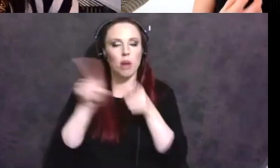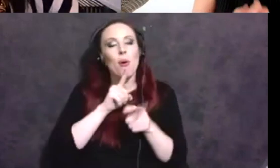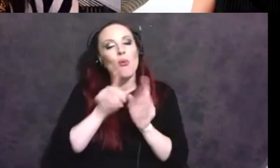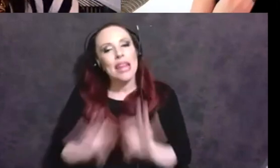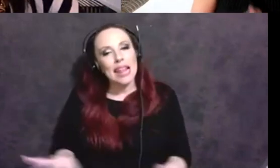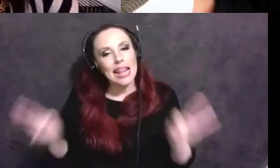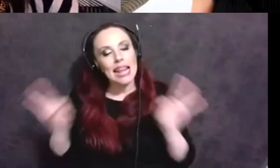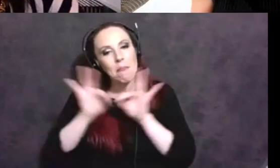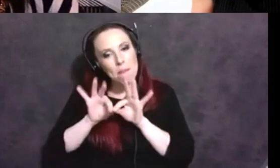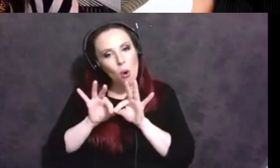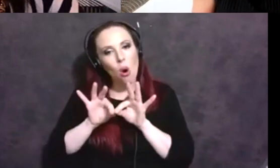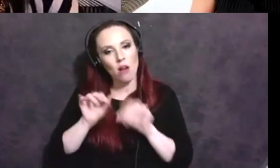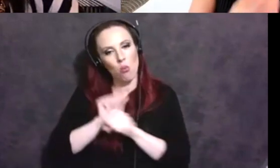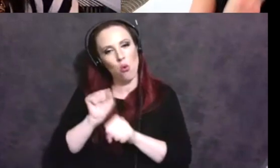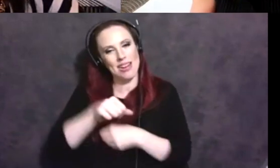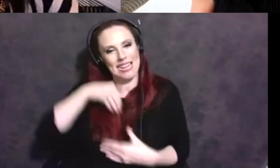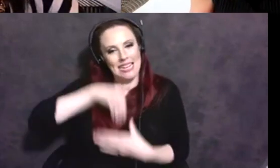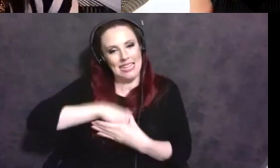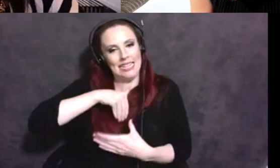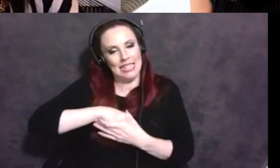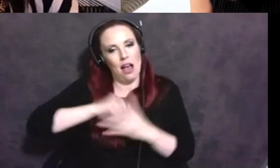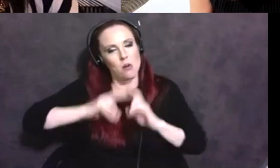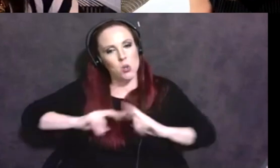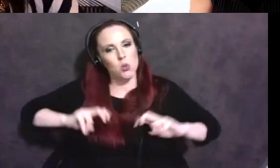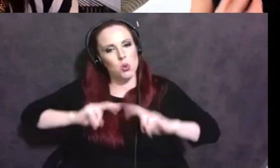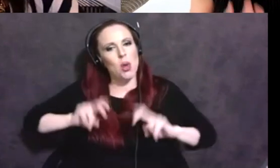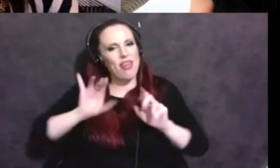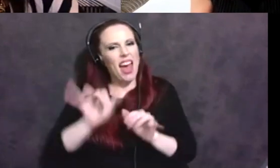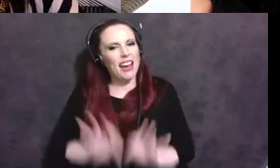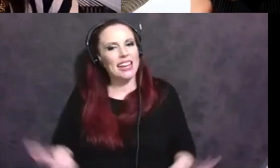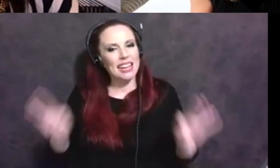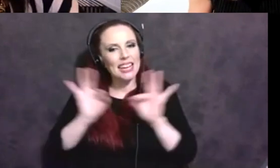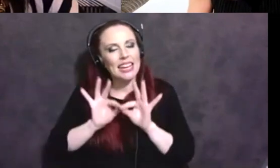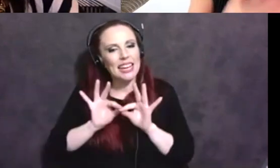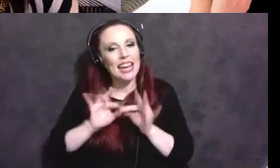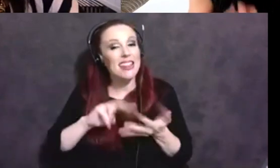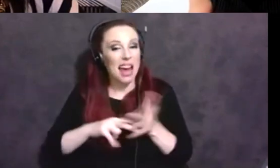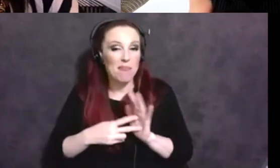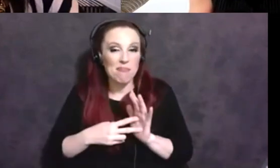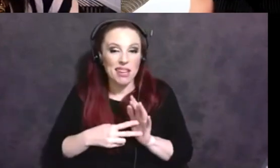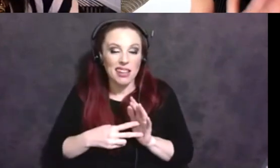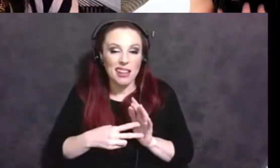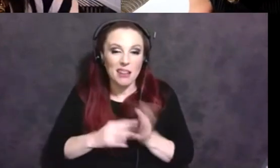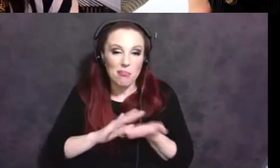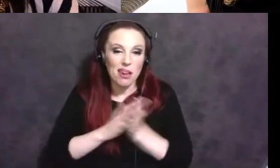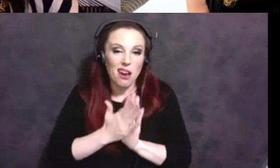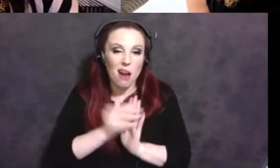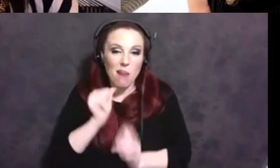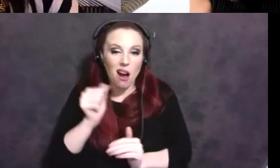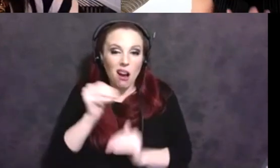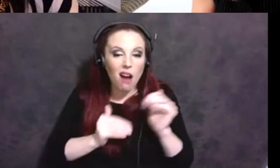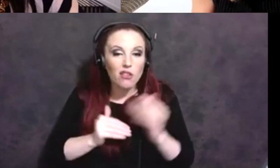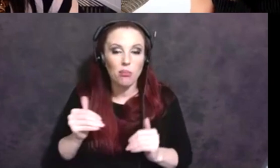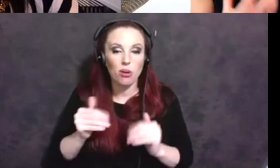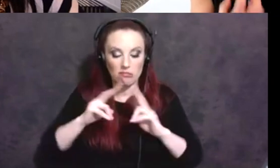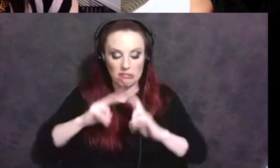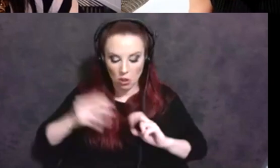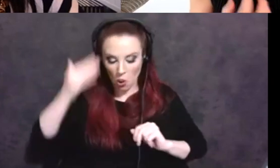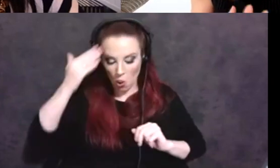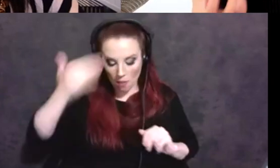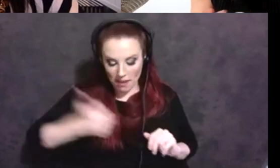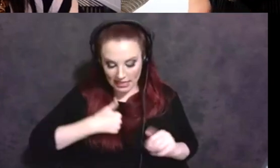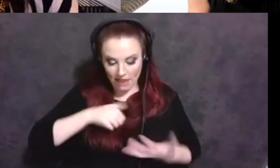correcting racism, se -- sexism and ableism externally but it is important to do the internal